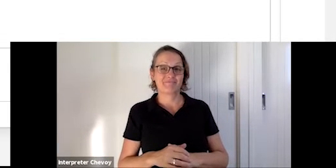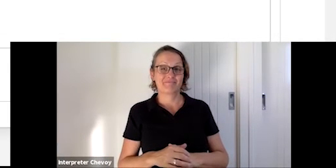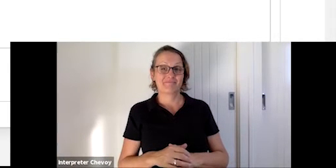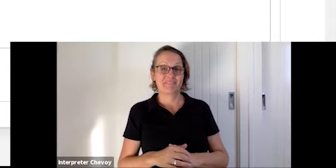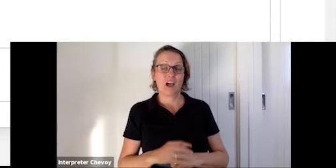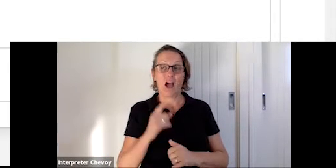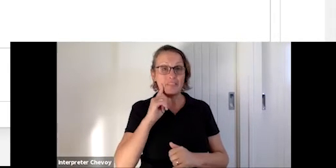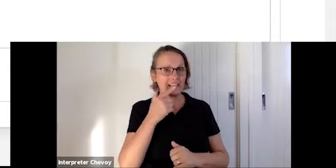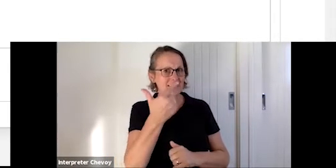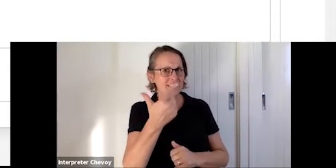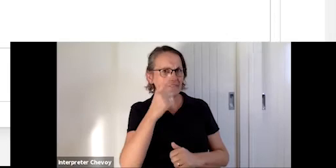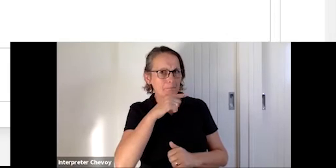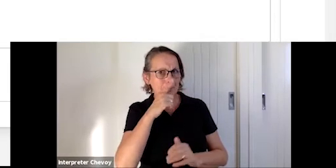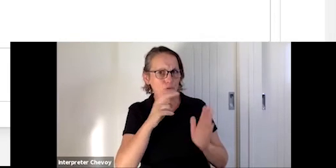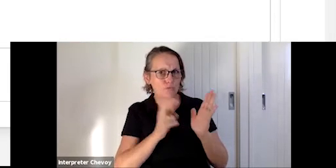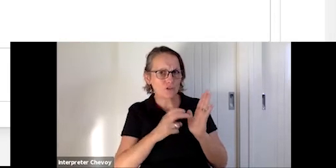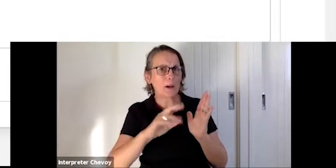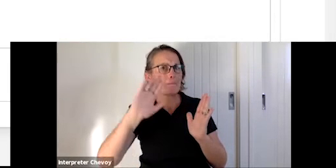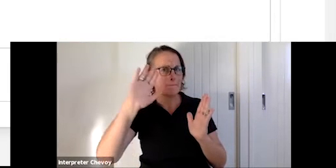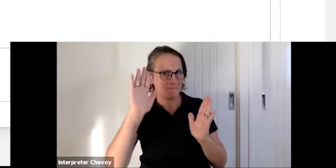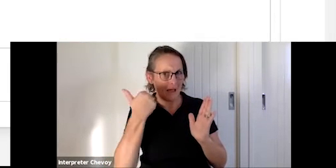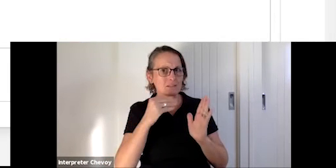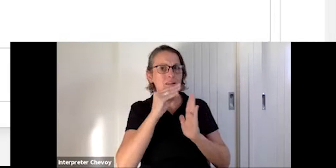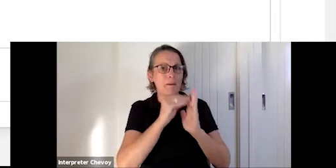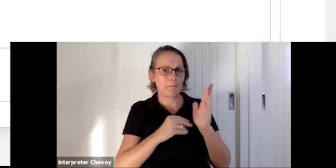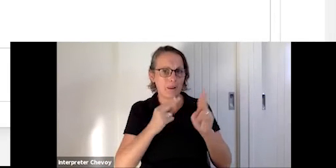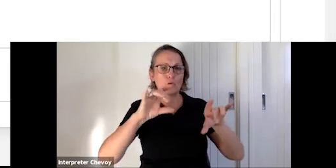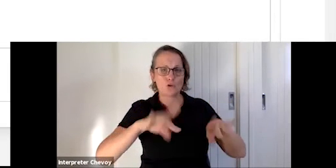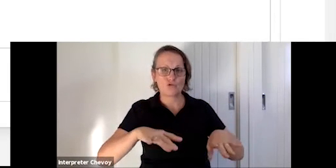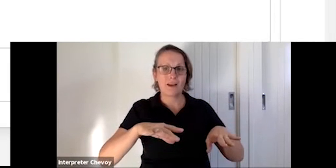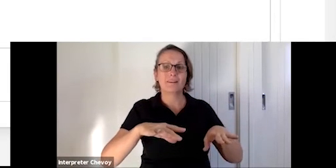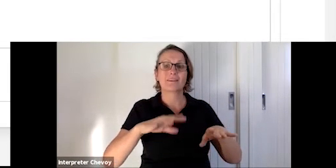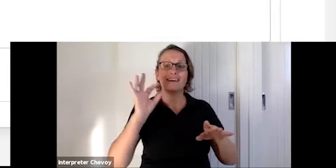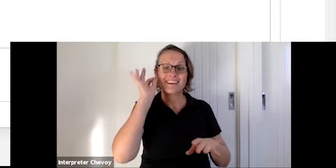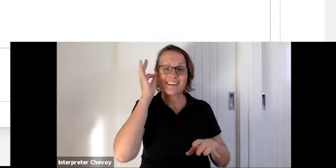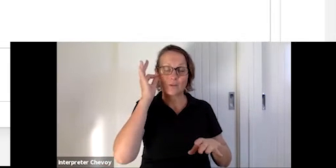that had registered had applied for Australia Council funding and three were funded. So,